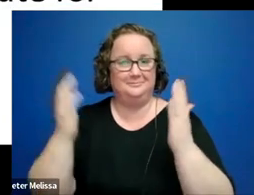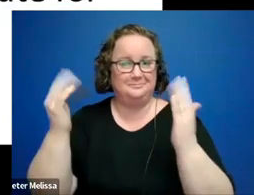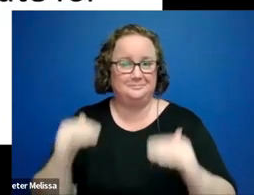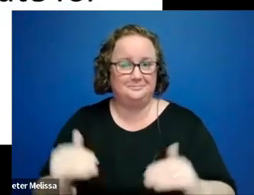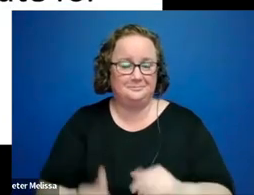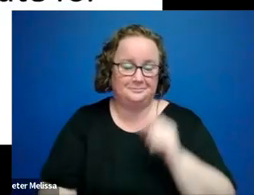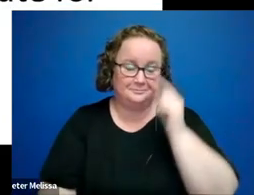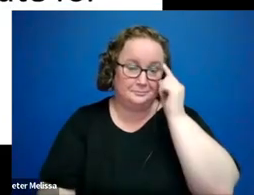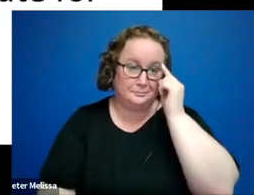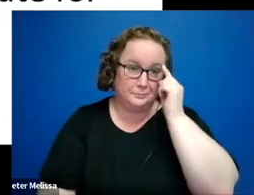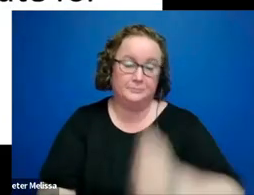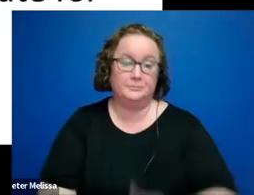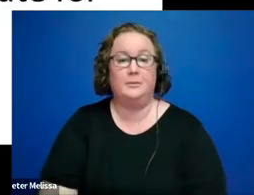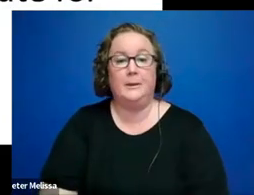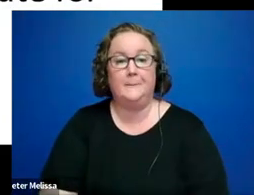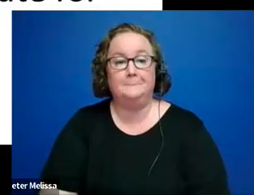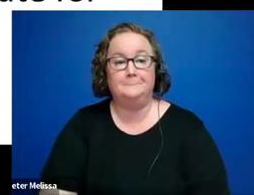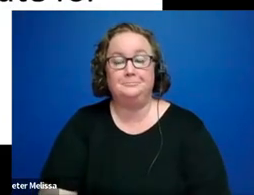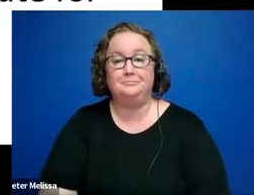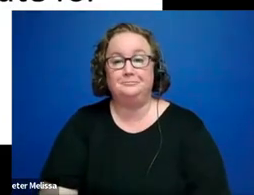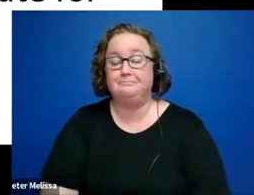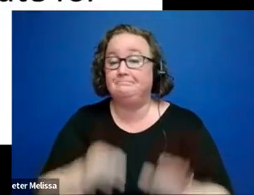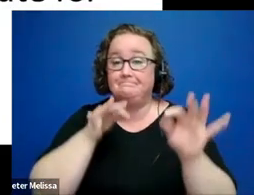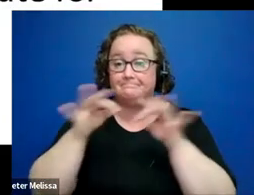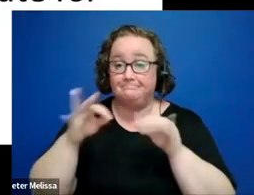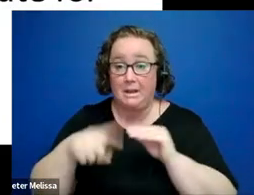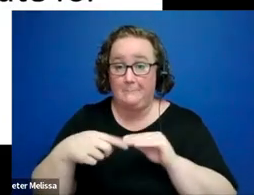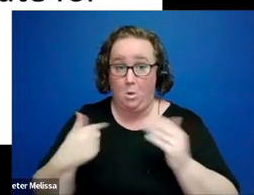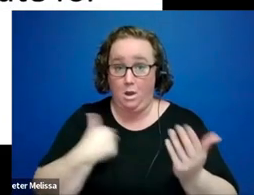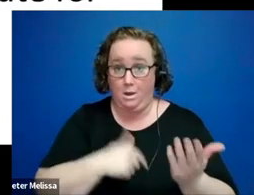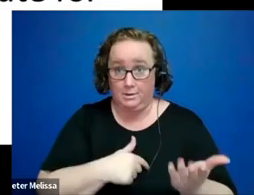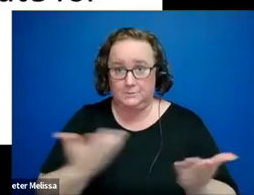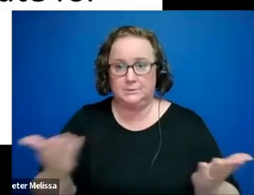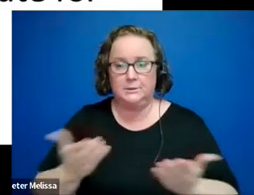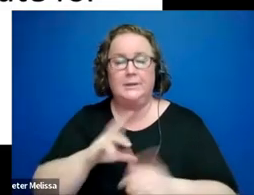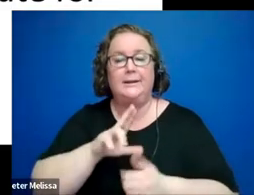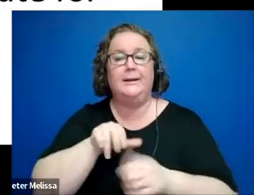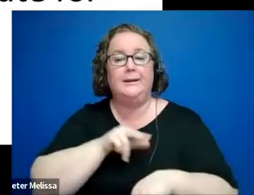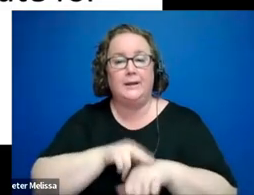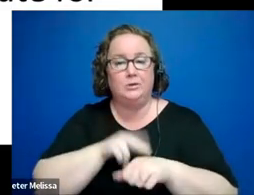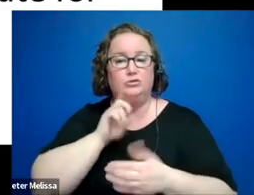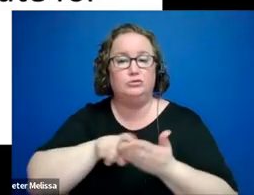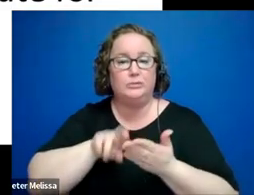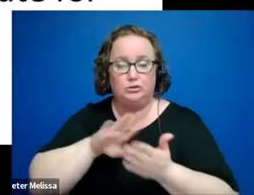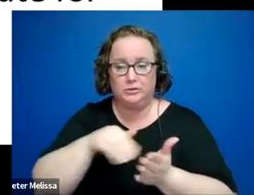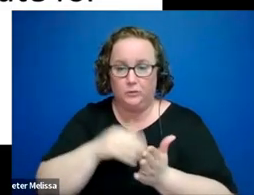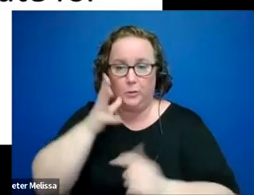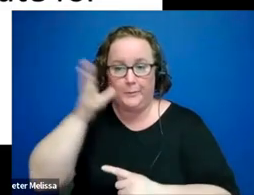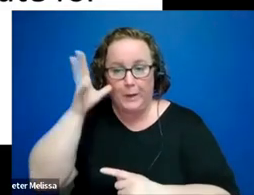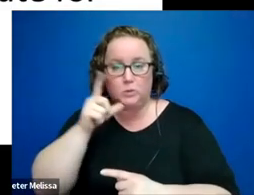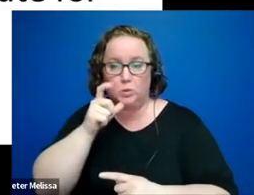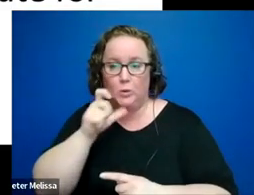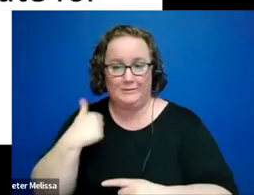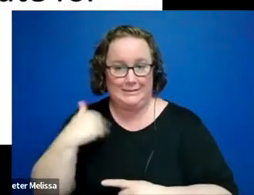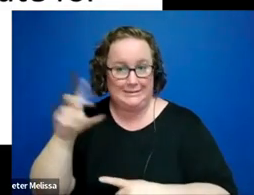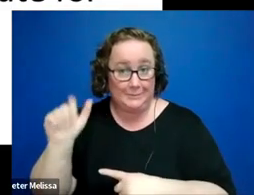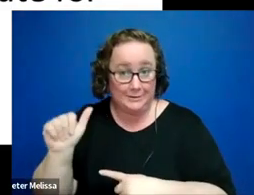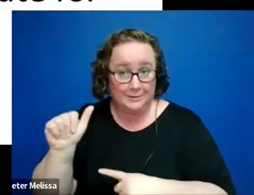So just a little bit about us. The National Research Center for Parents with Disabilities is a cross